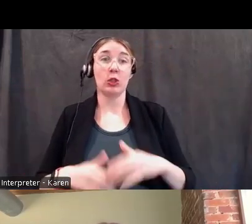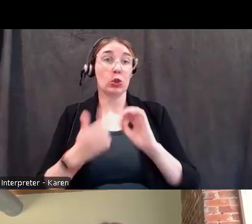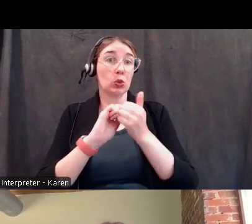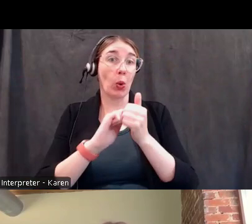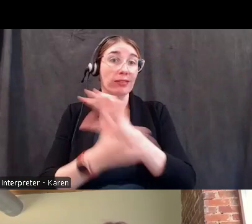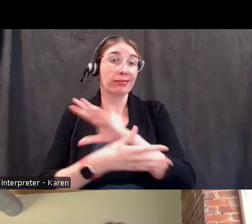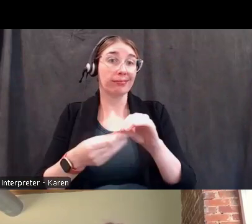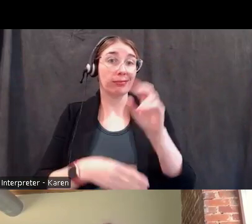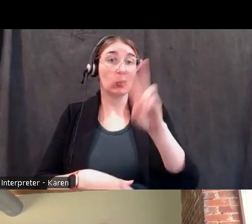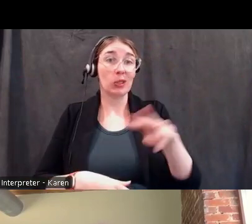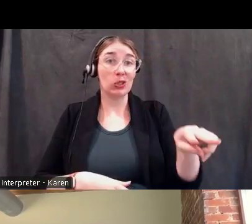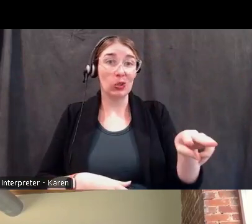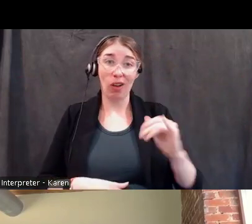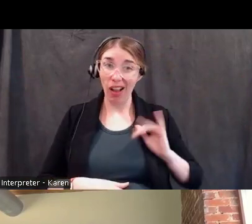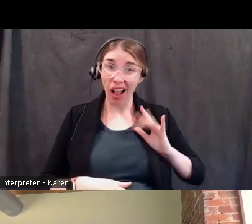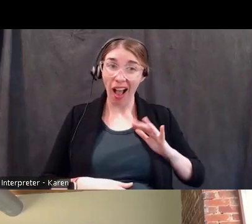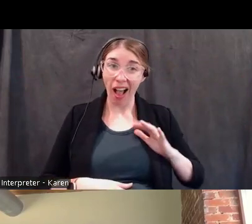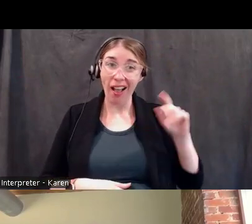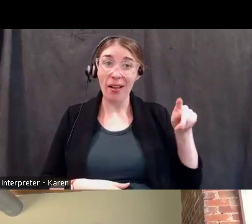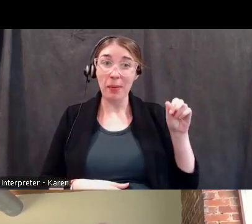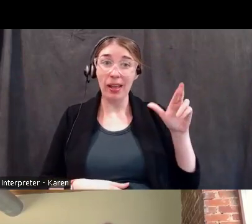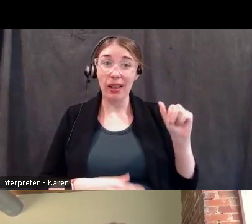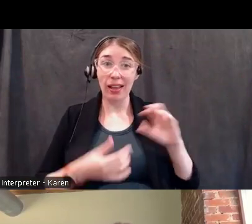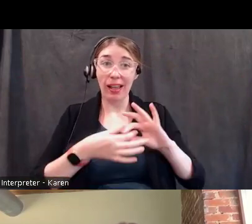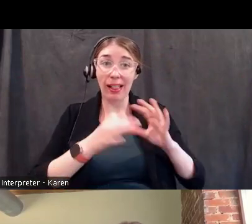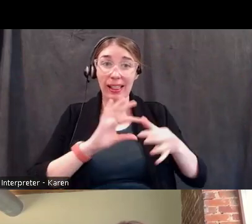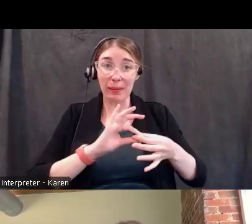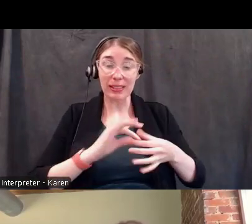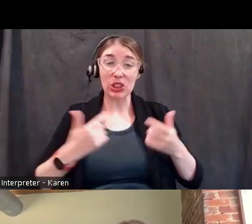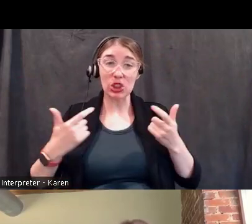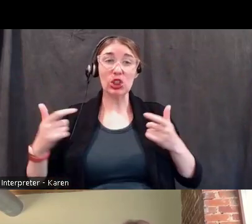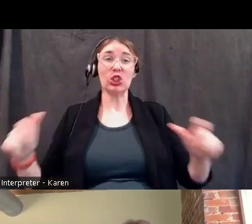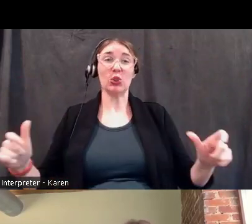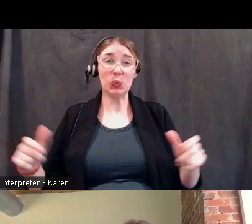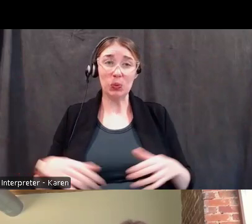That's huge! For the Paralympics. 22 sports. Several different categories